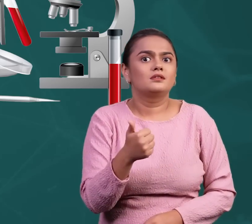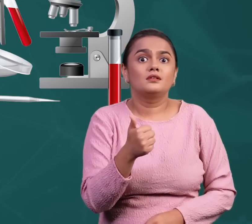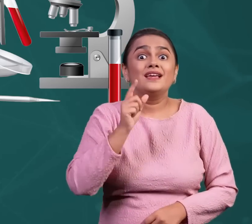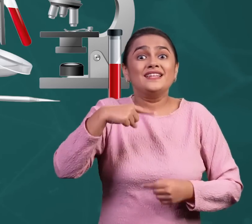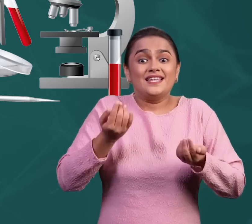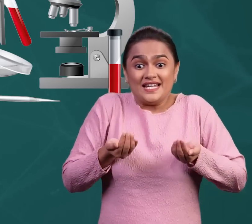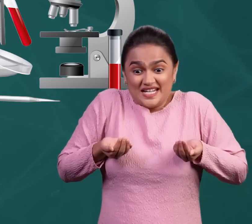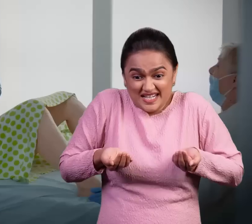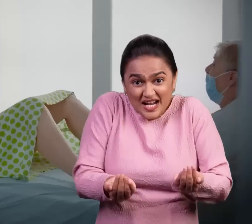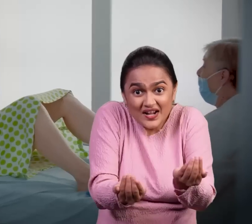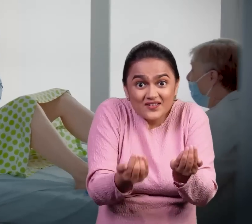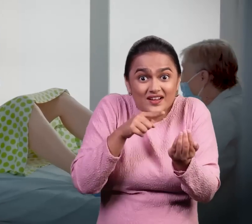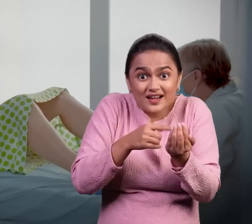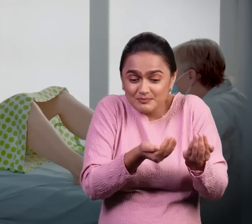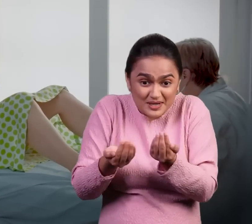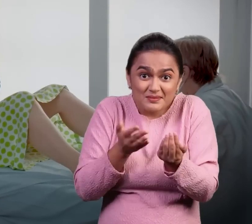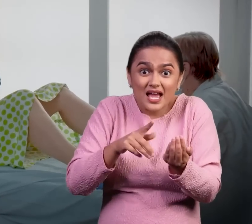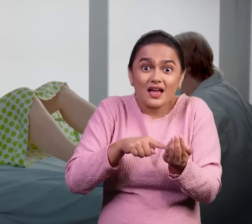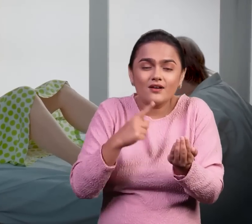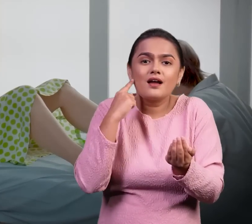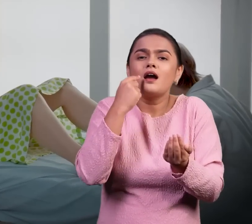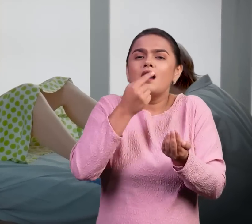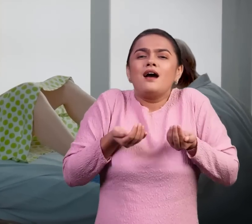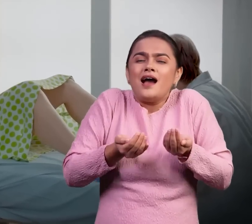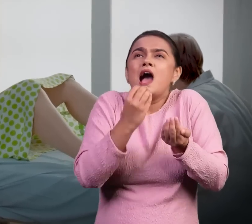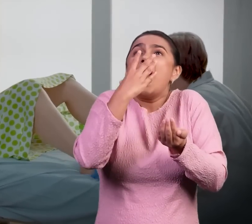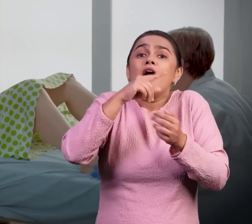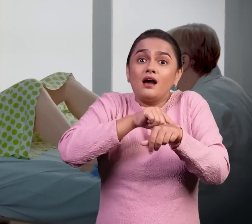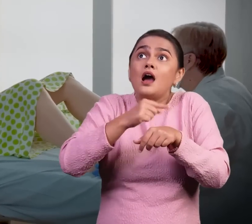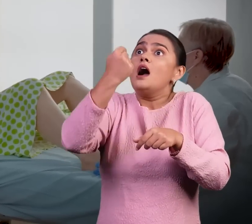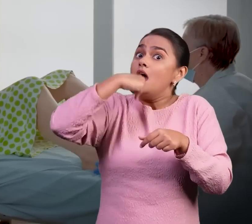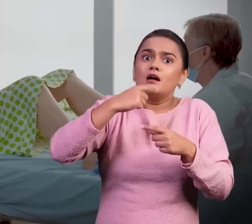Even during delivery, when the mother's blood comes in contact with the child,